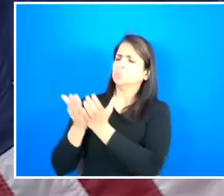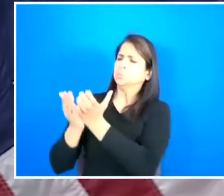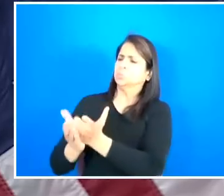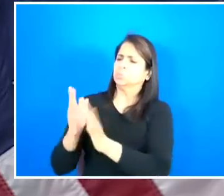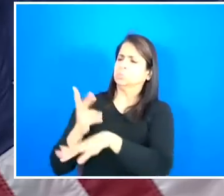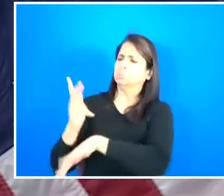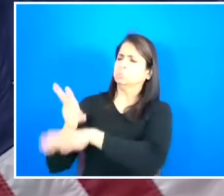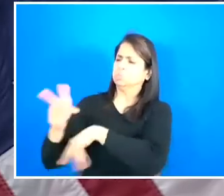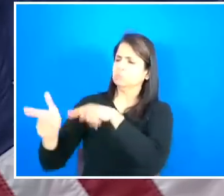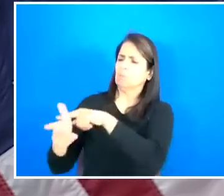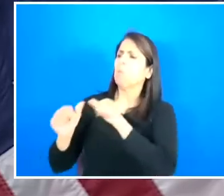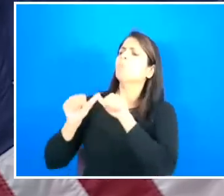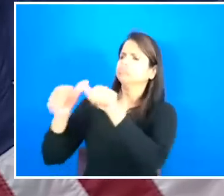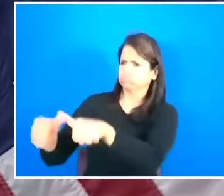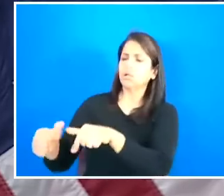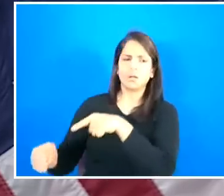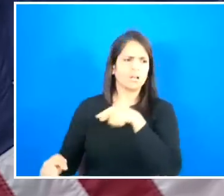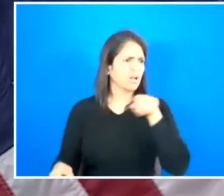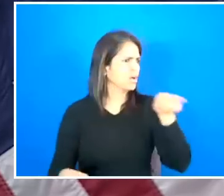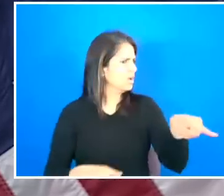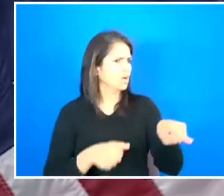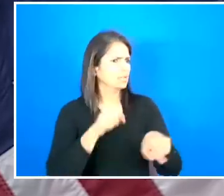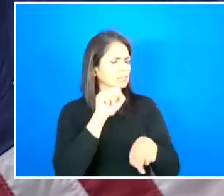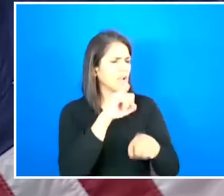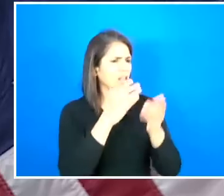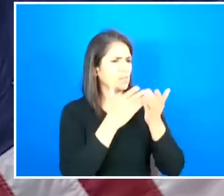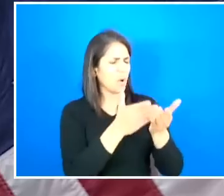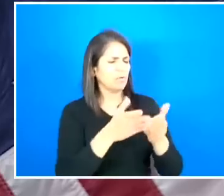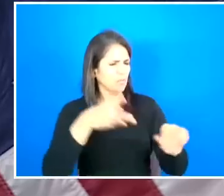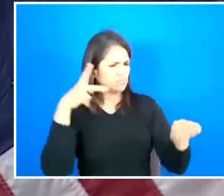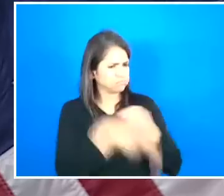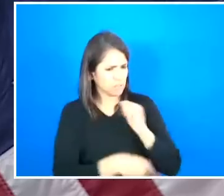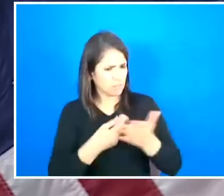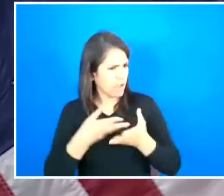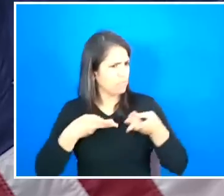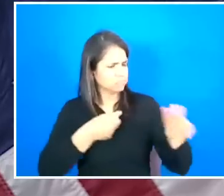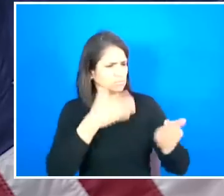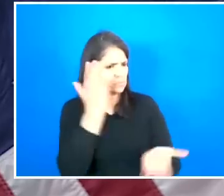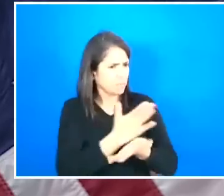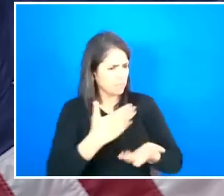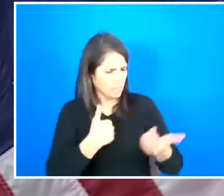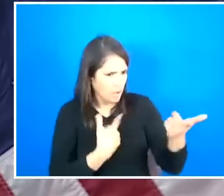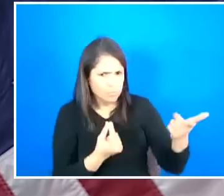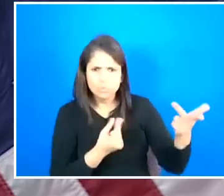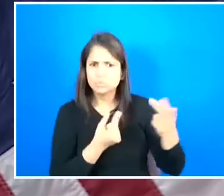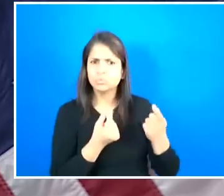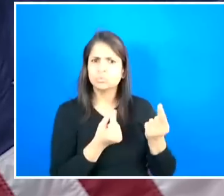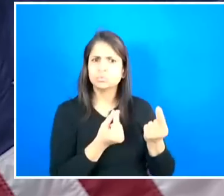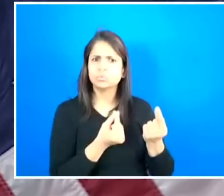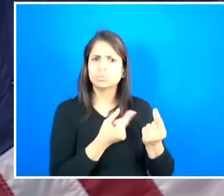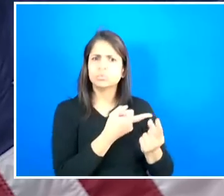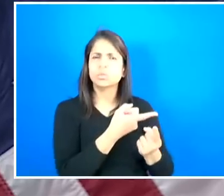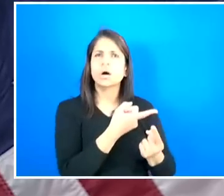THIS YEAR GIVEN THE FINANCIAL UNCERTAINTY ETH CITY IS FACING RIGHT NOW. OKAY. ON THE FERRY,